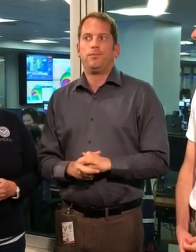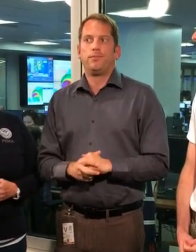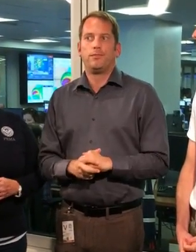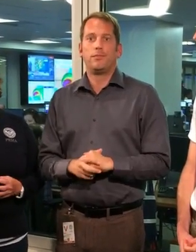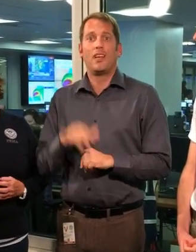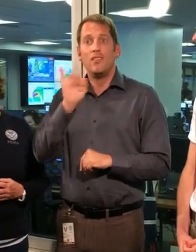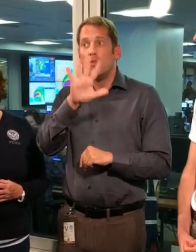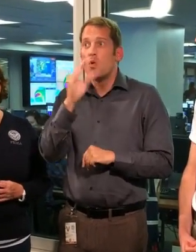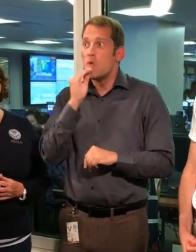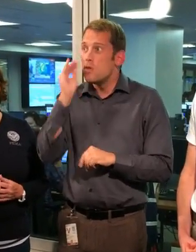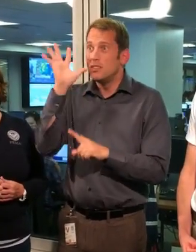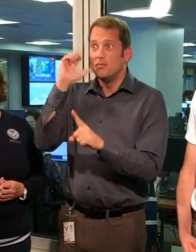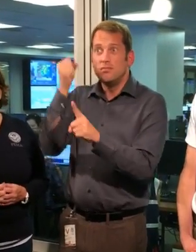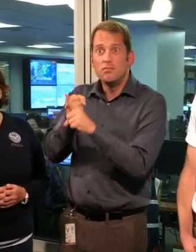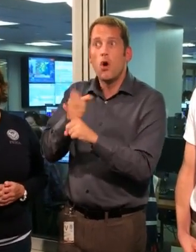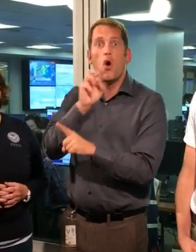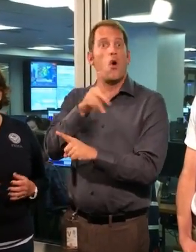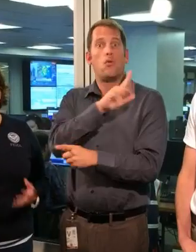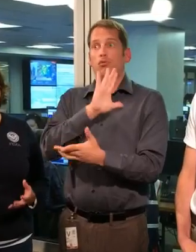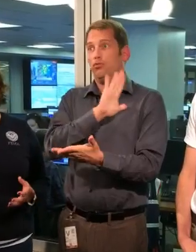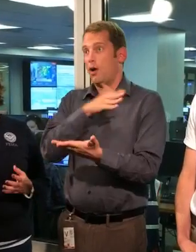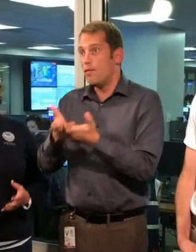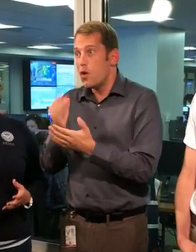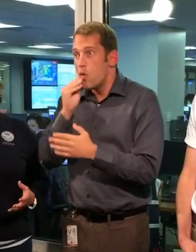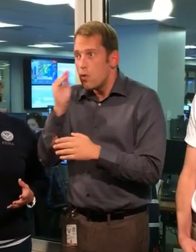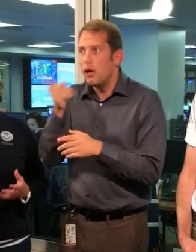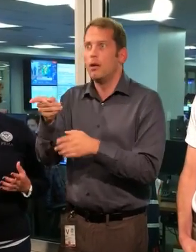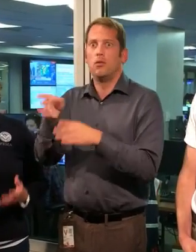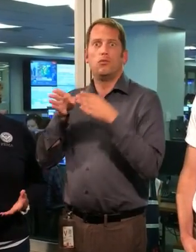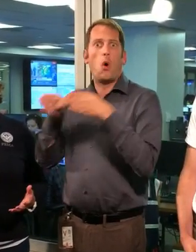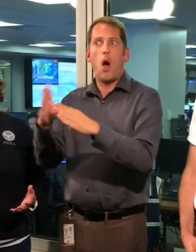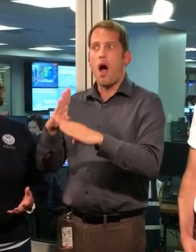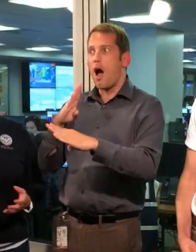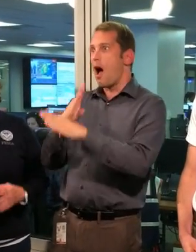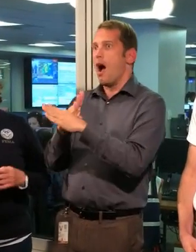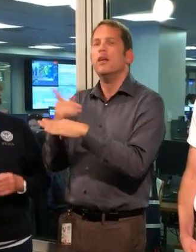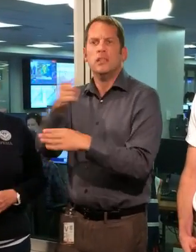the roads have been closed, so please pay attention to your local authorities, do what